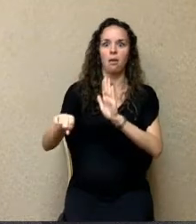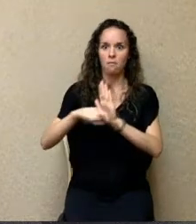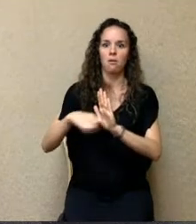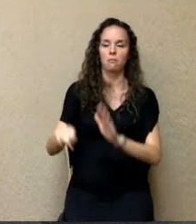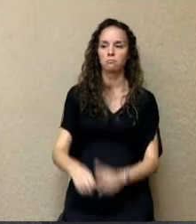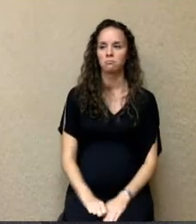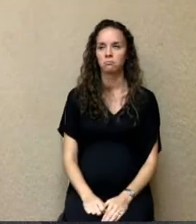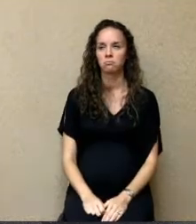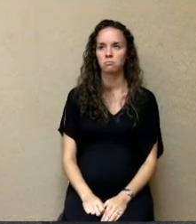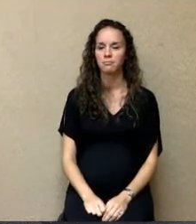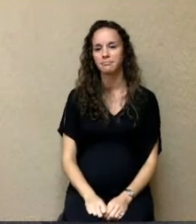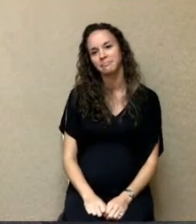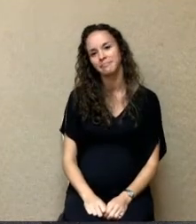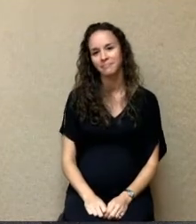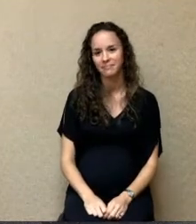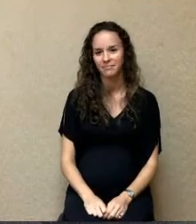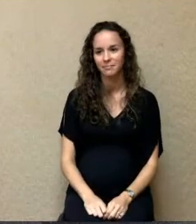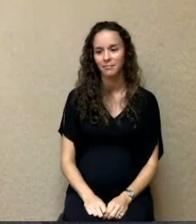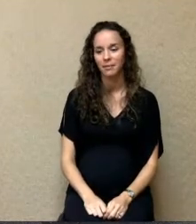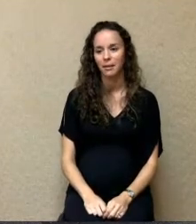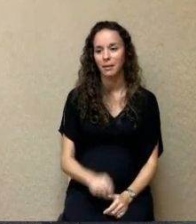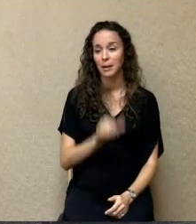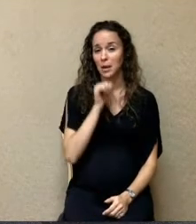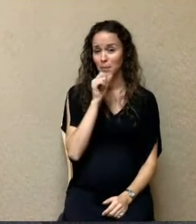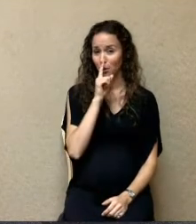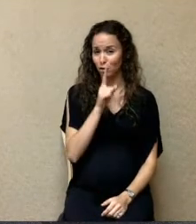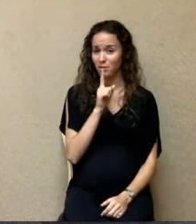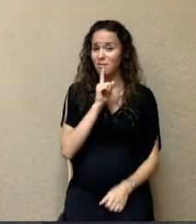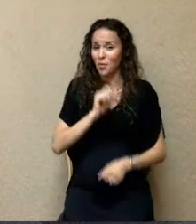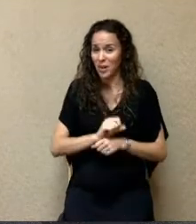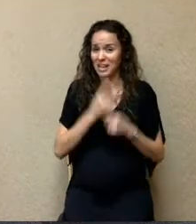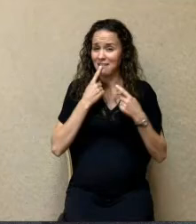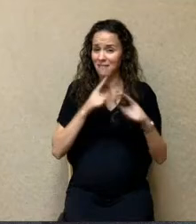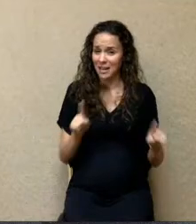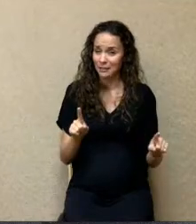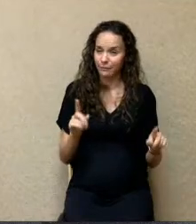So, I'm not sure I'm sold on that one yet.